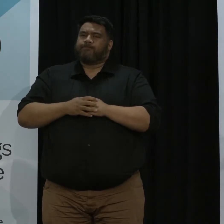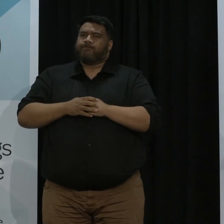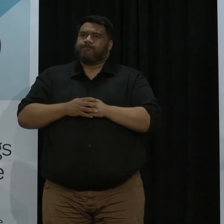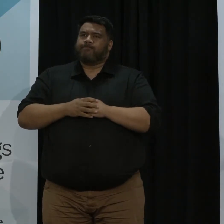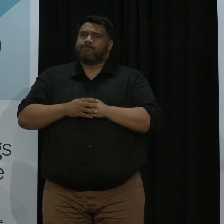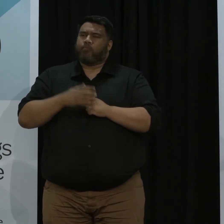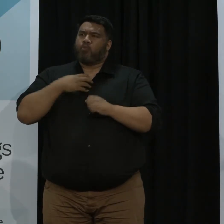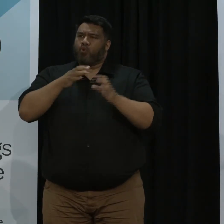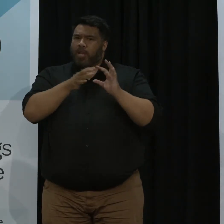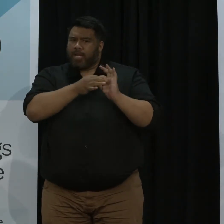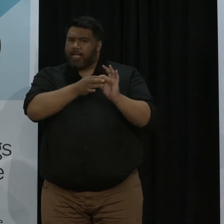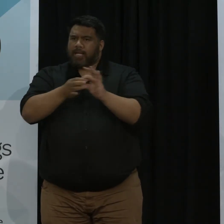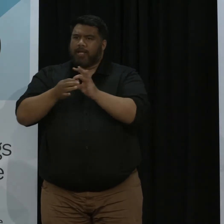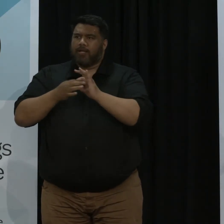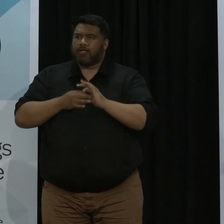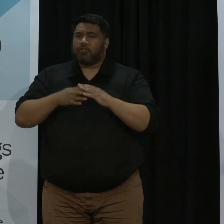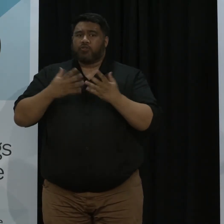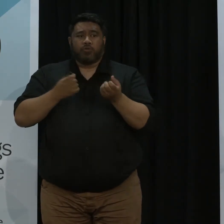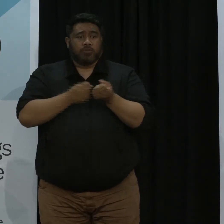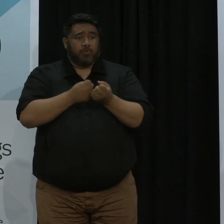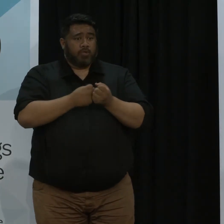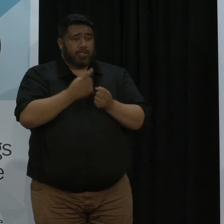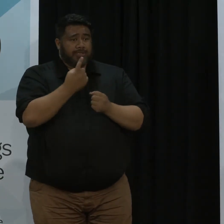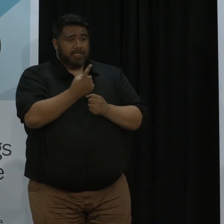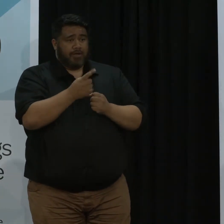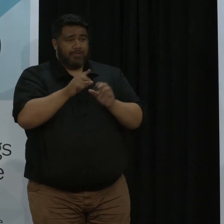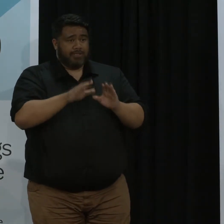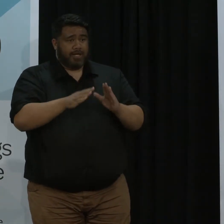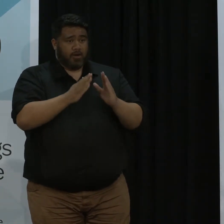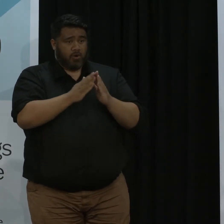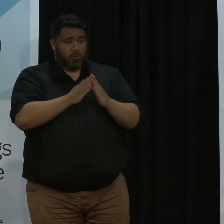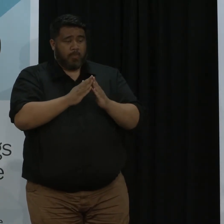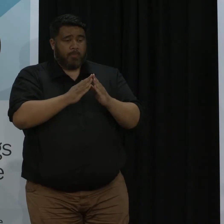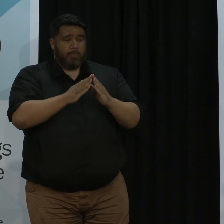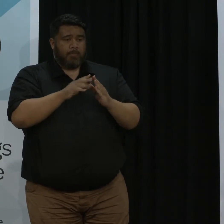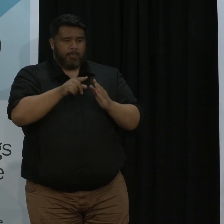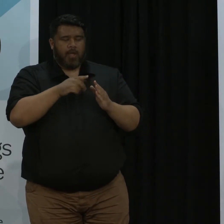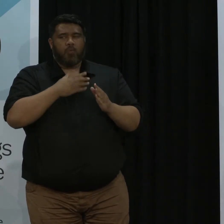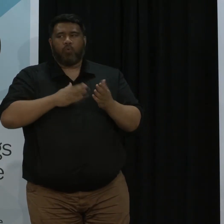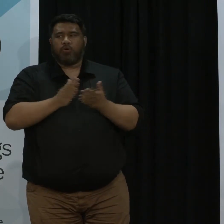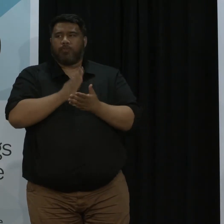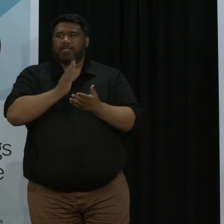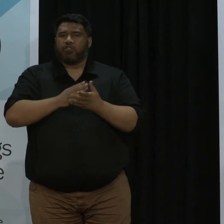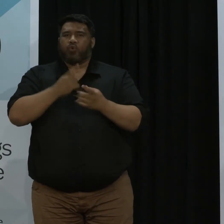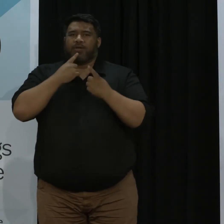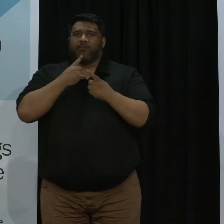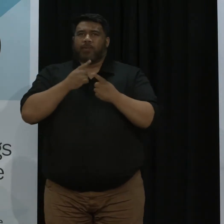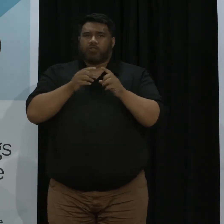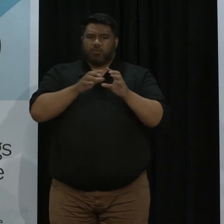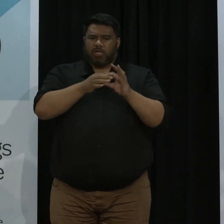been a holy grail to make that happening. One of the things that is happening to support